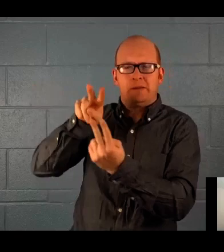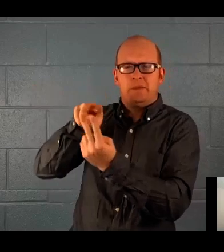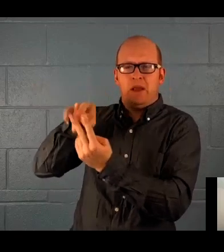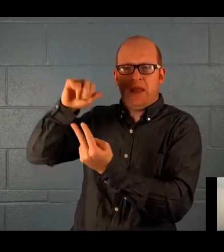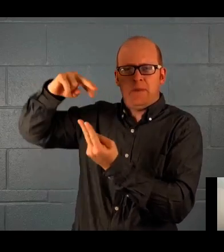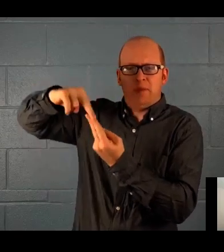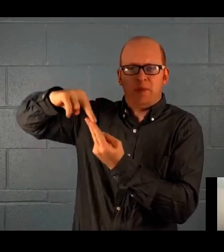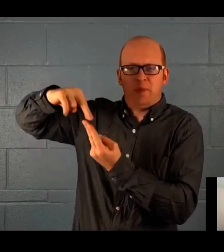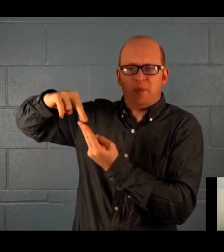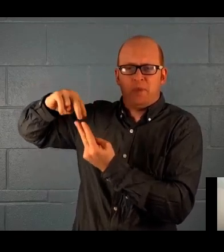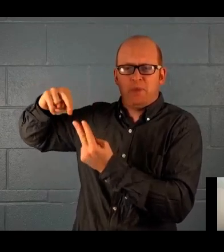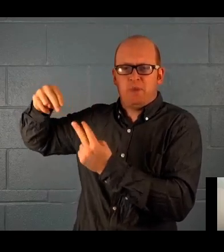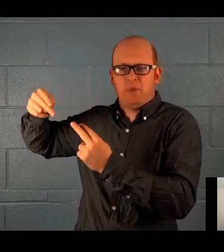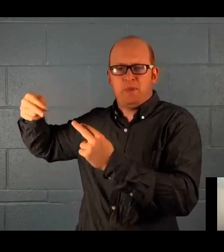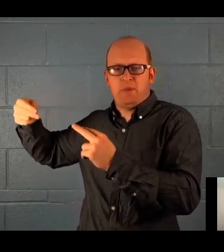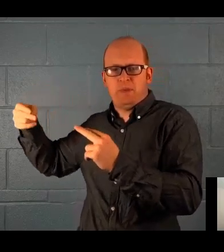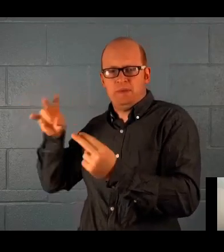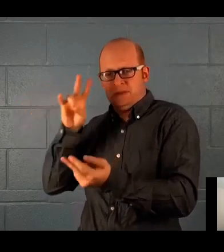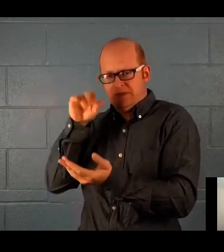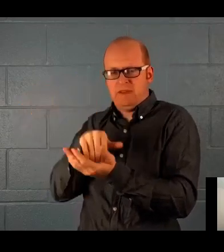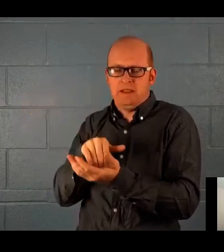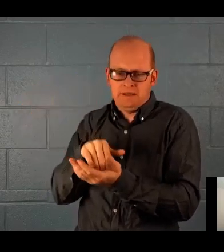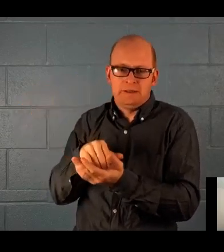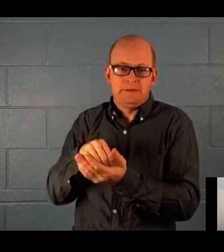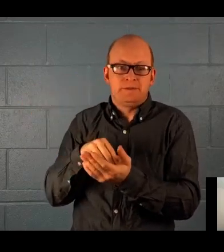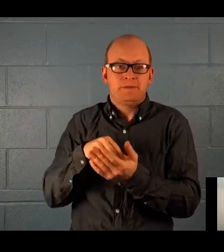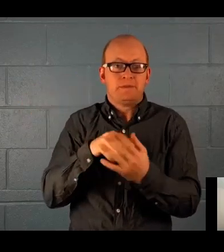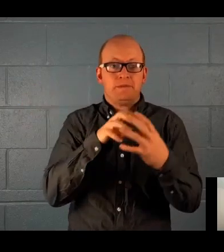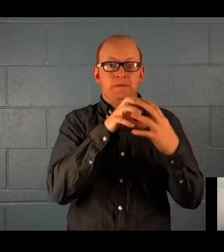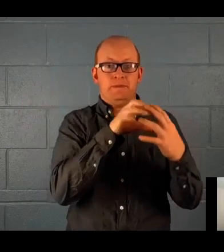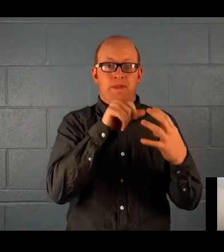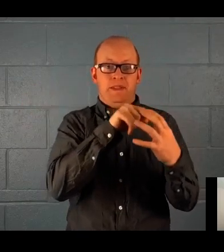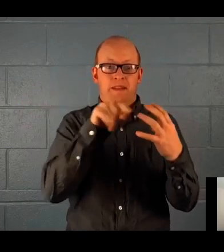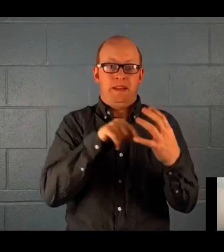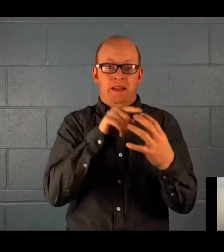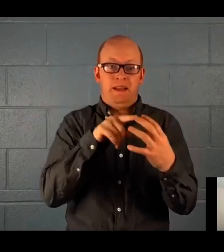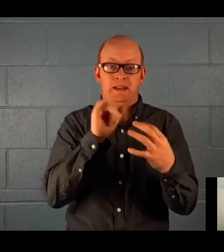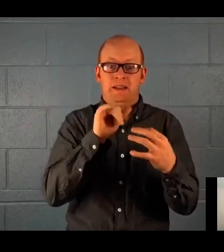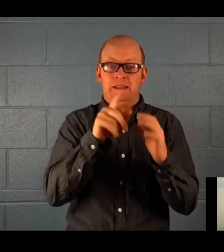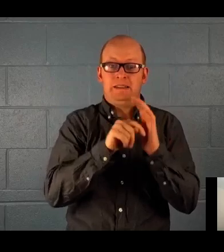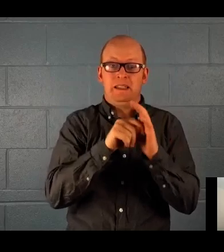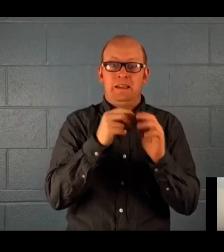And at the time, the only taxicab or virus that was available that could accommodate